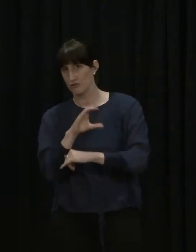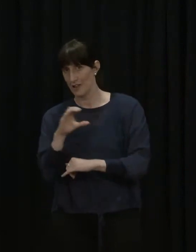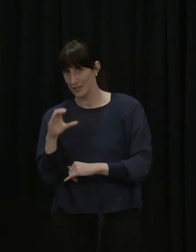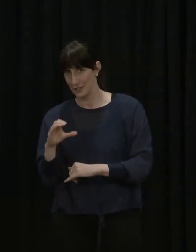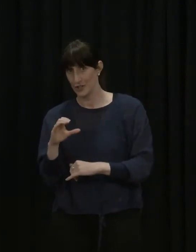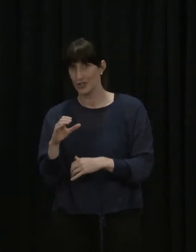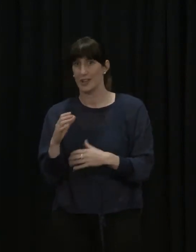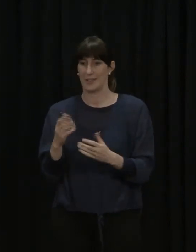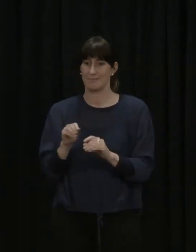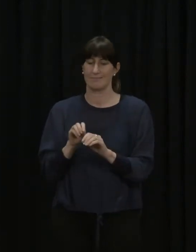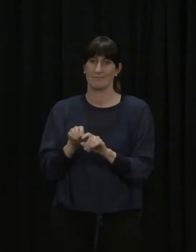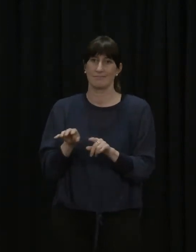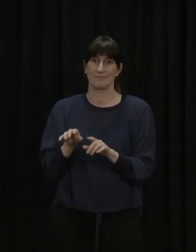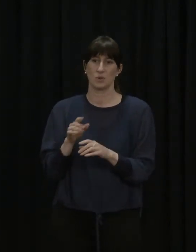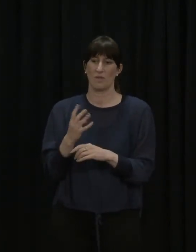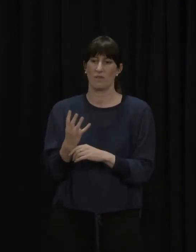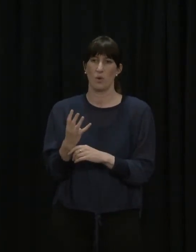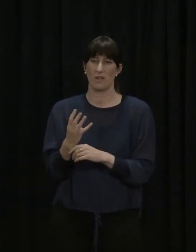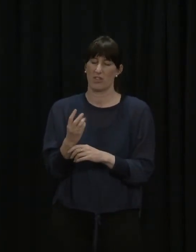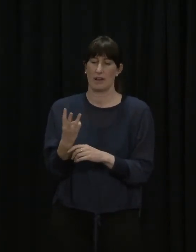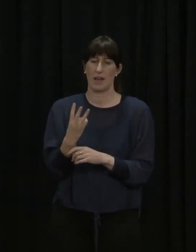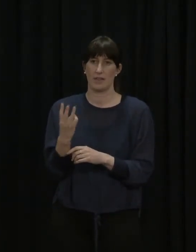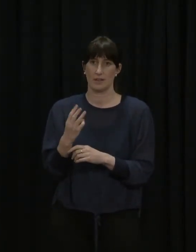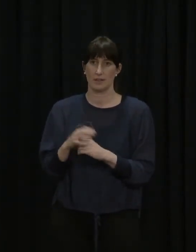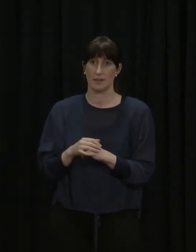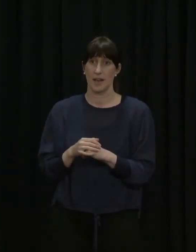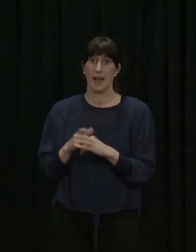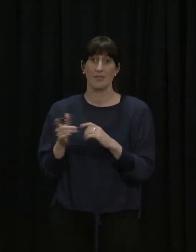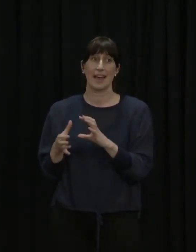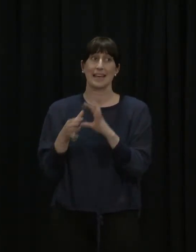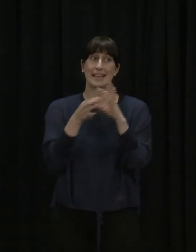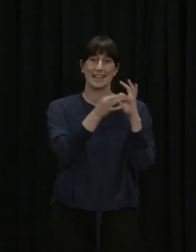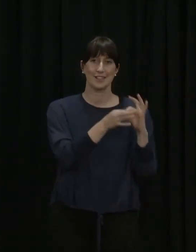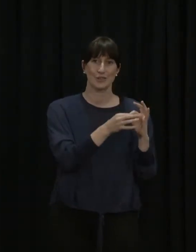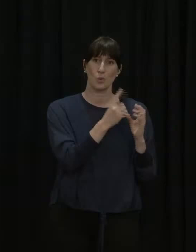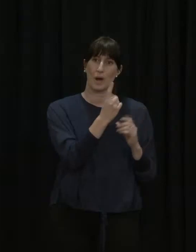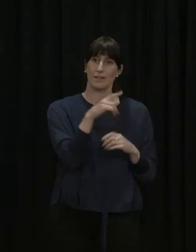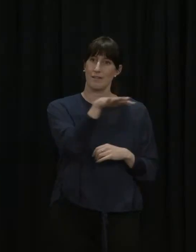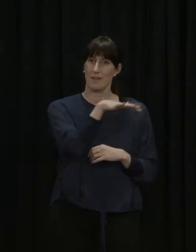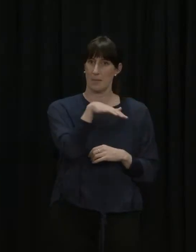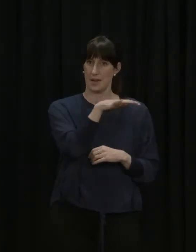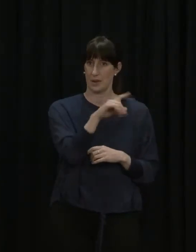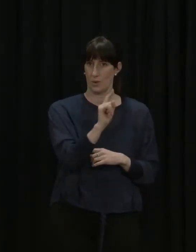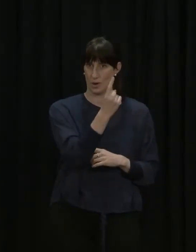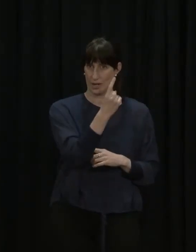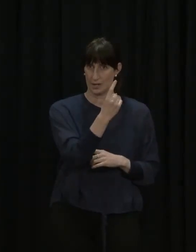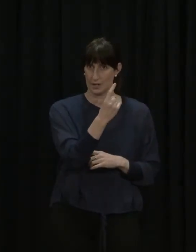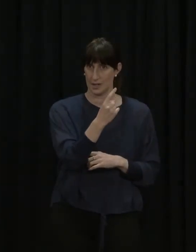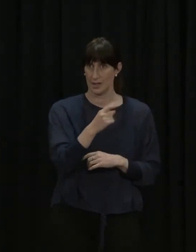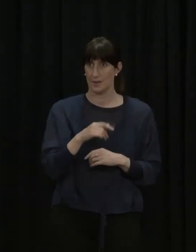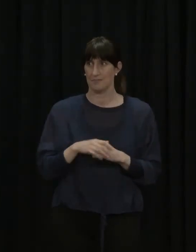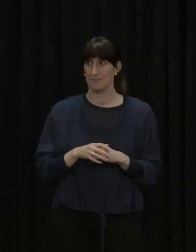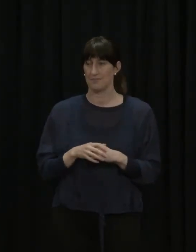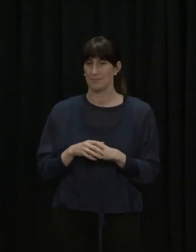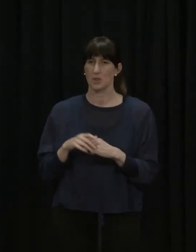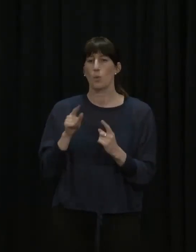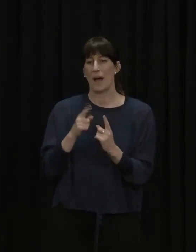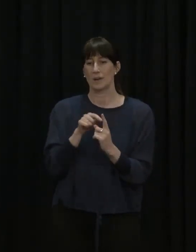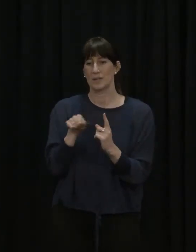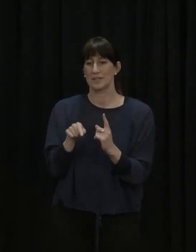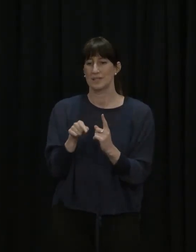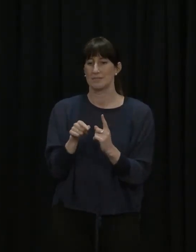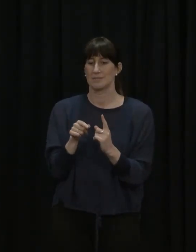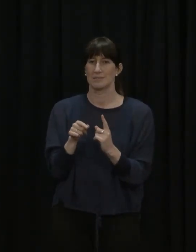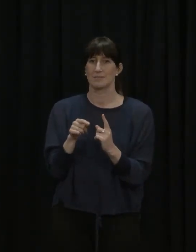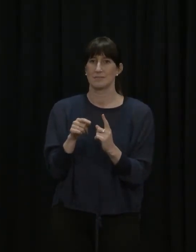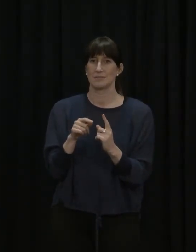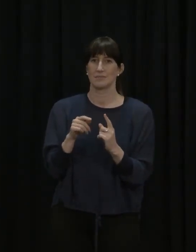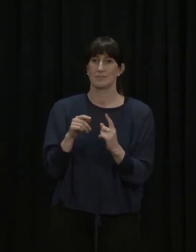returned.